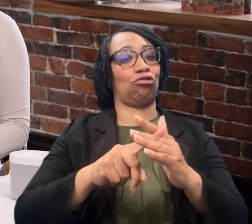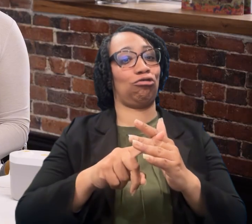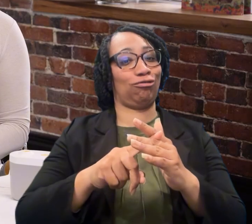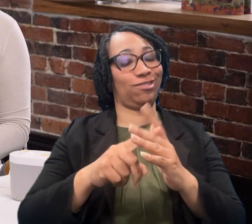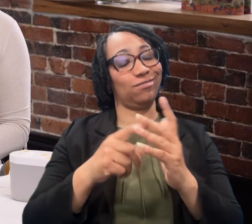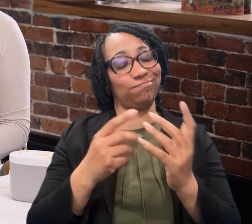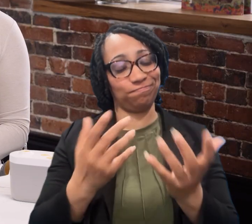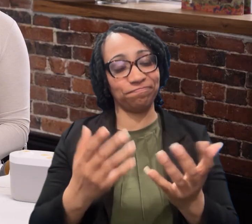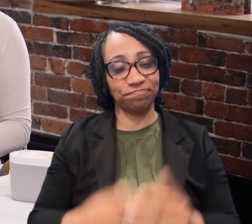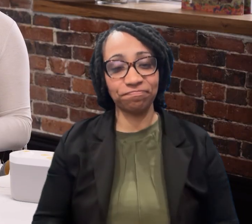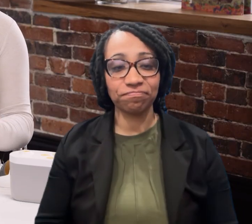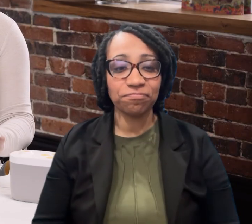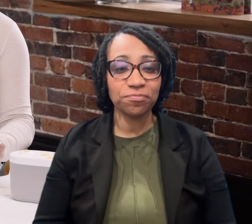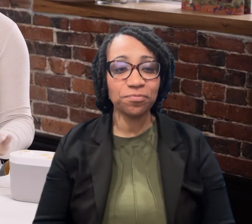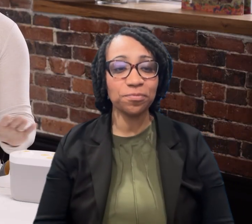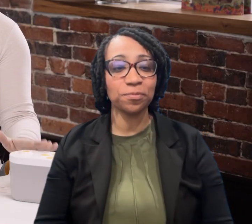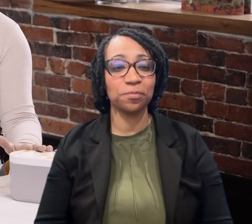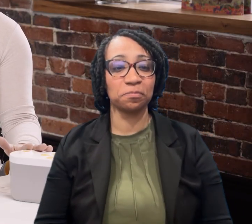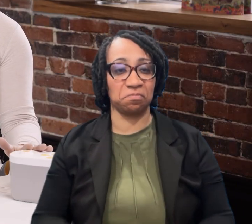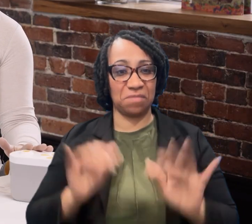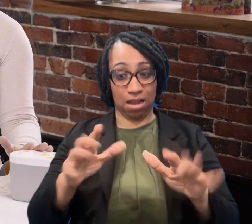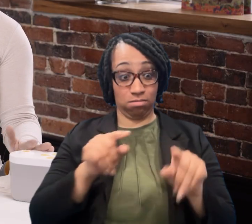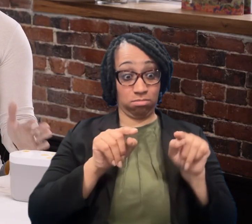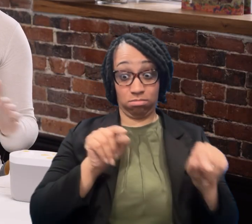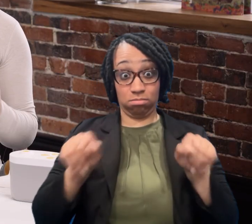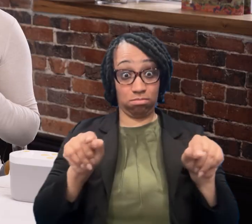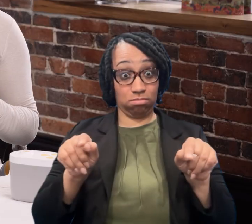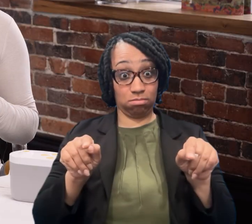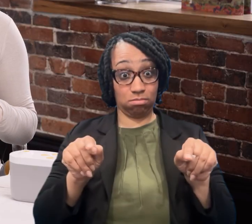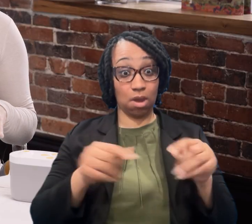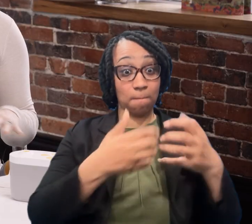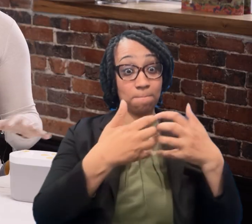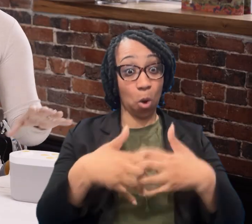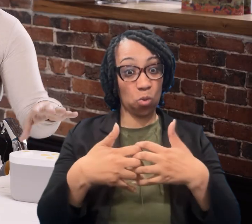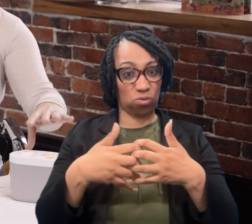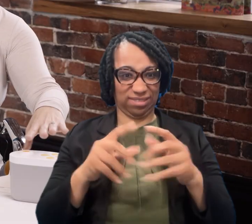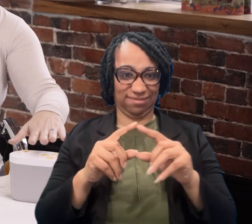Now, let's get into care and cleaning for your Pro and your Pro Plus. Both of these pumps are